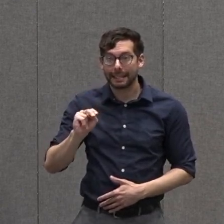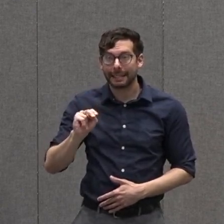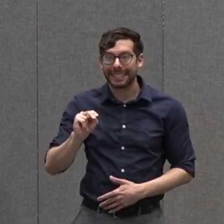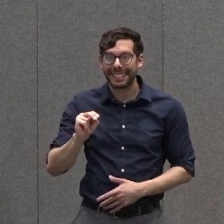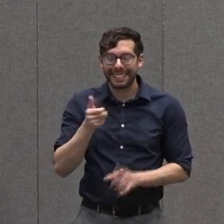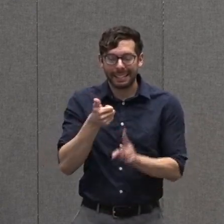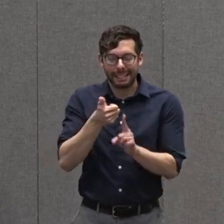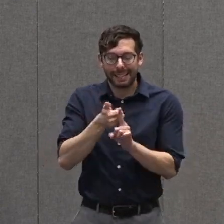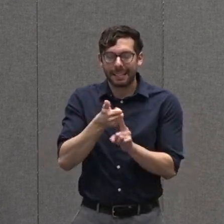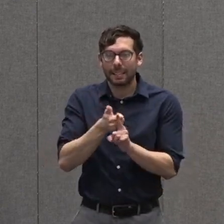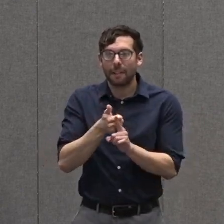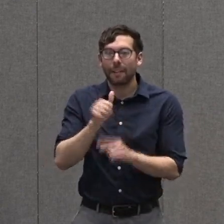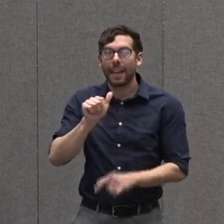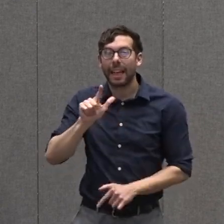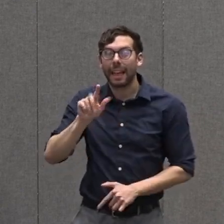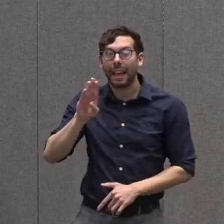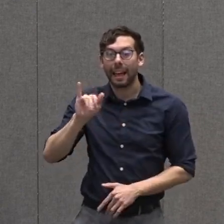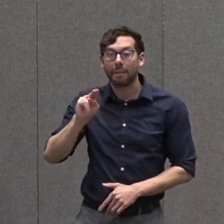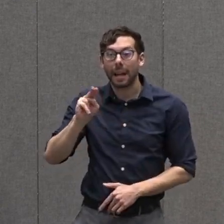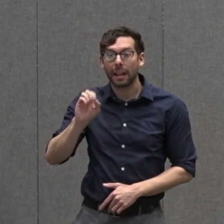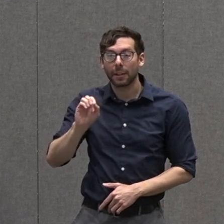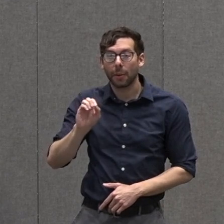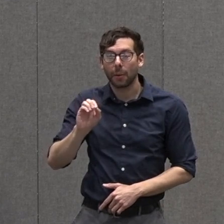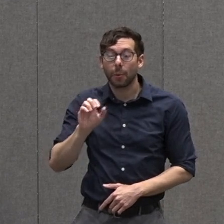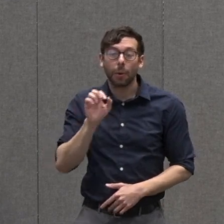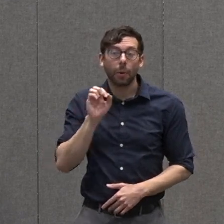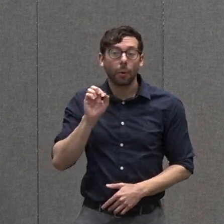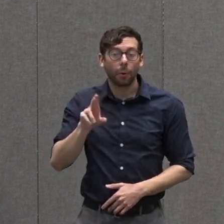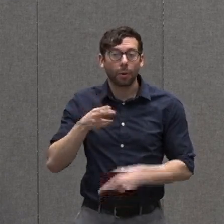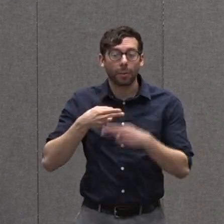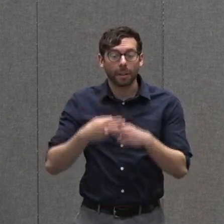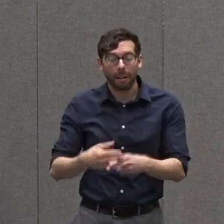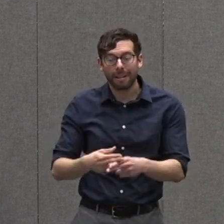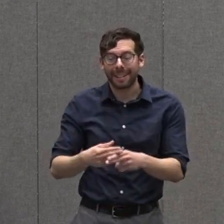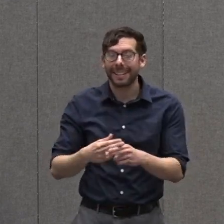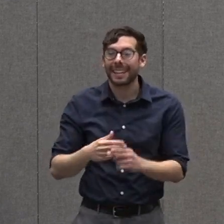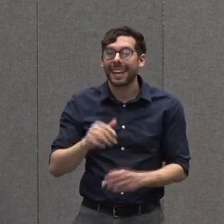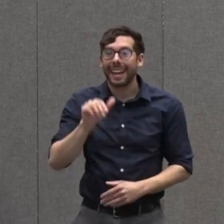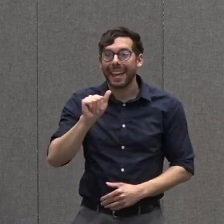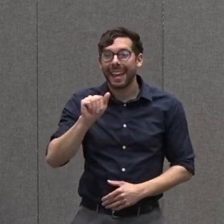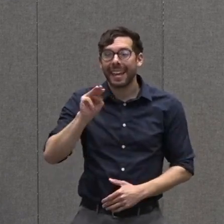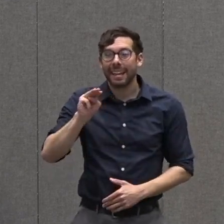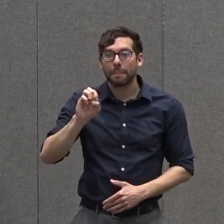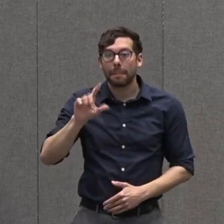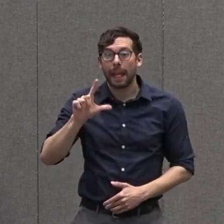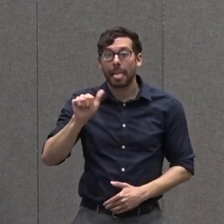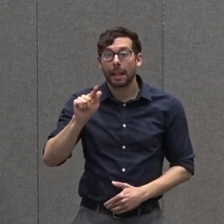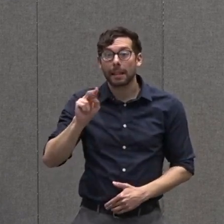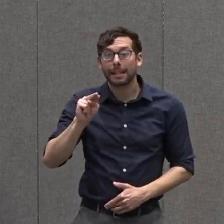So it's quite a bit lighter, but otherwise, genetically it's the same snake we just saw.